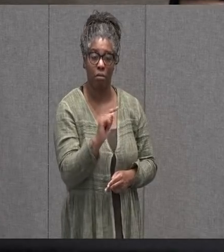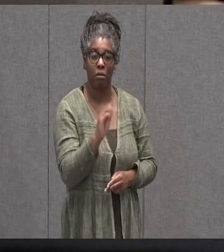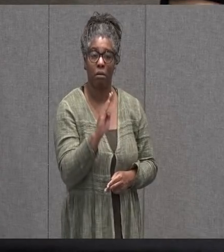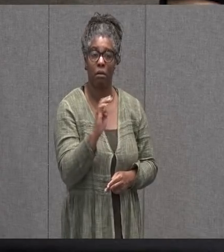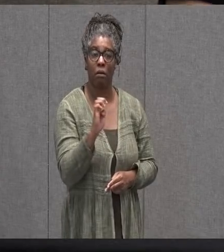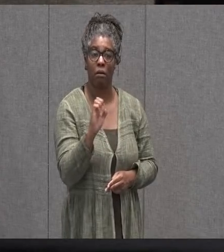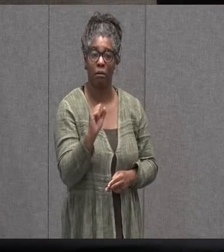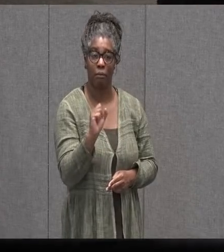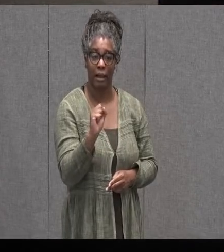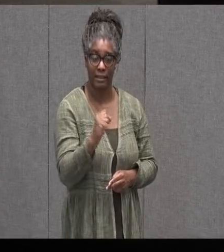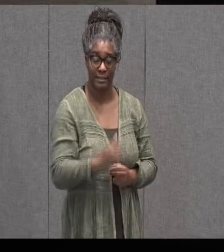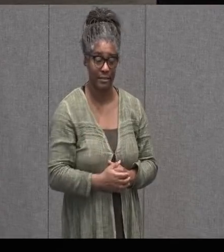Are you ready for the next one?